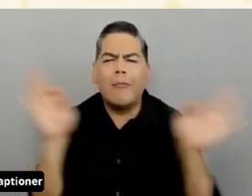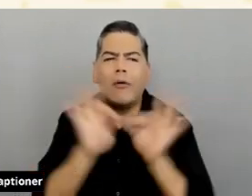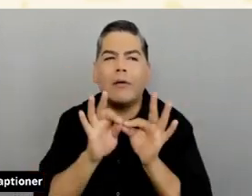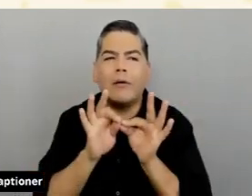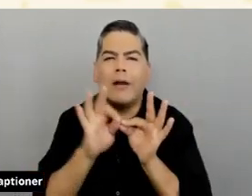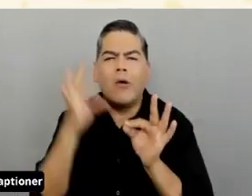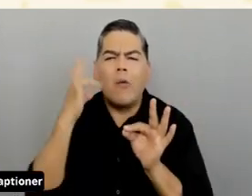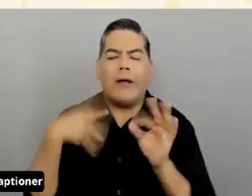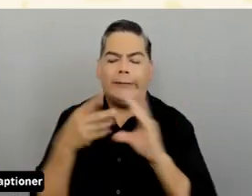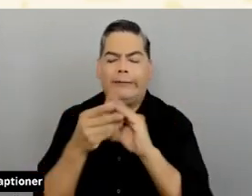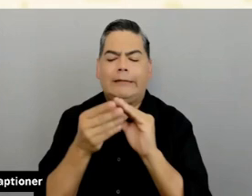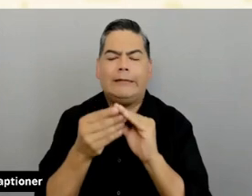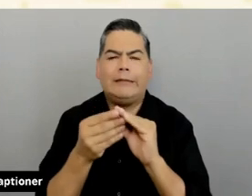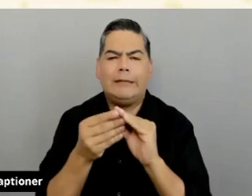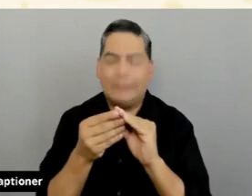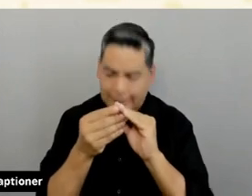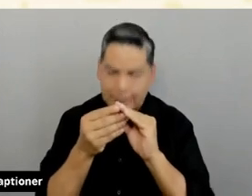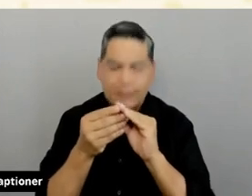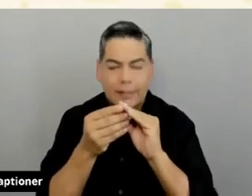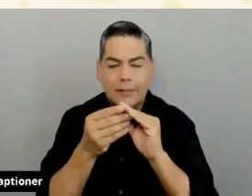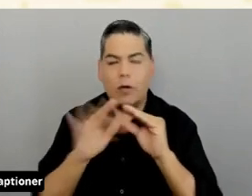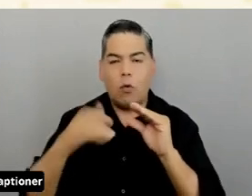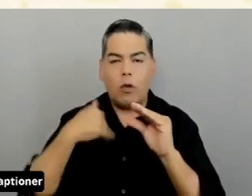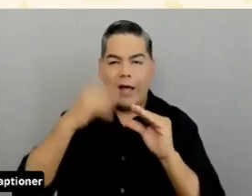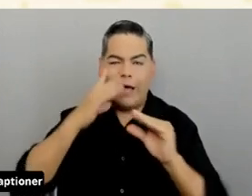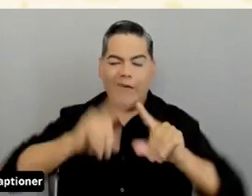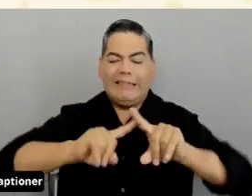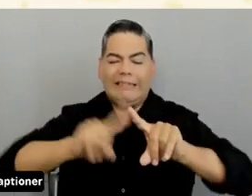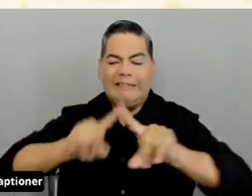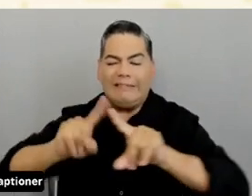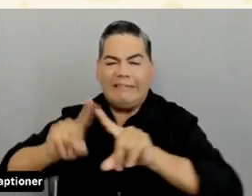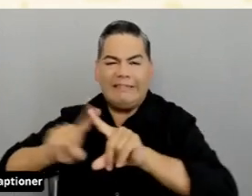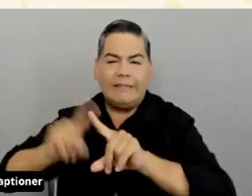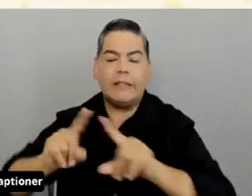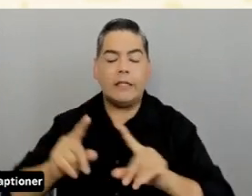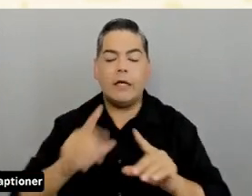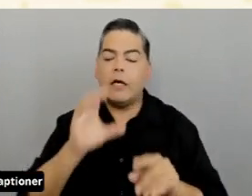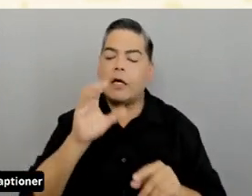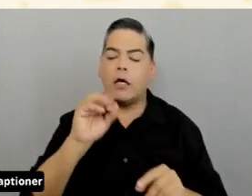Because you will have multiple components and interactions.